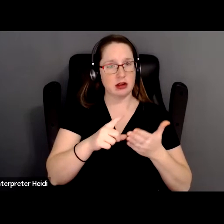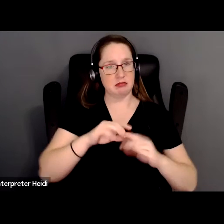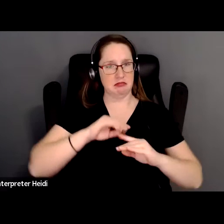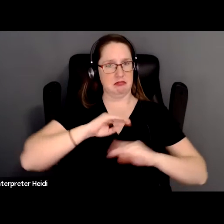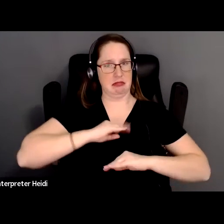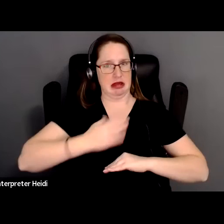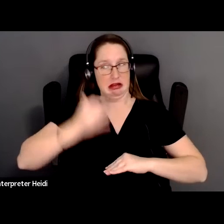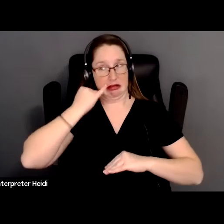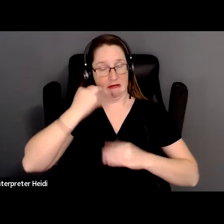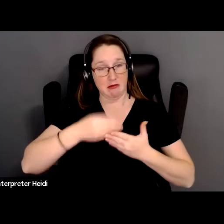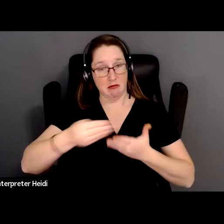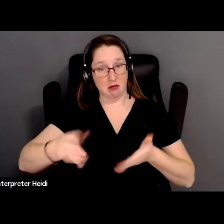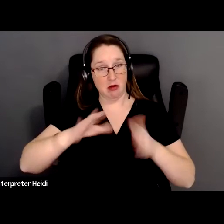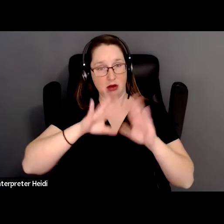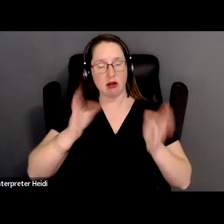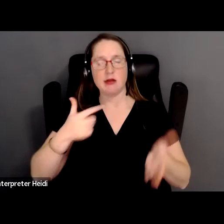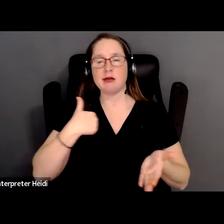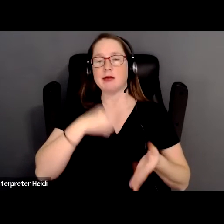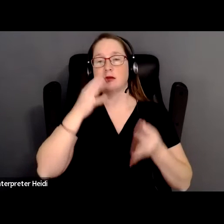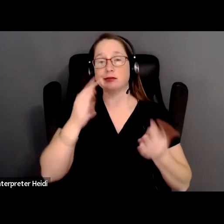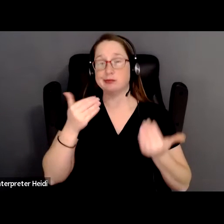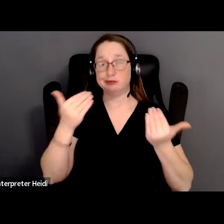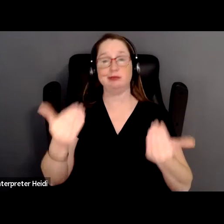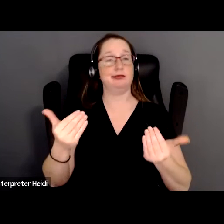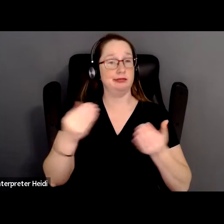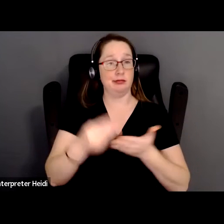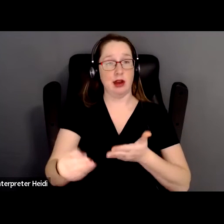house, and we decided to go for it. So the family,